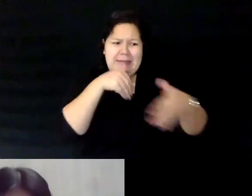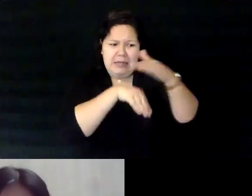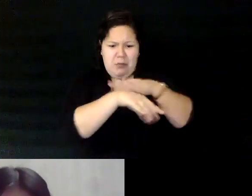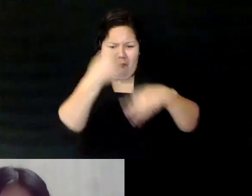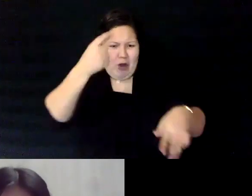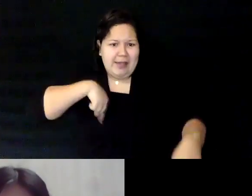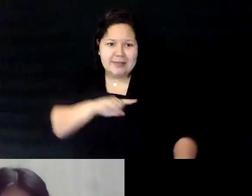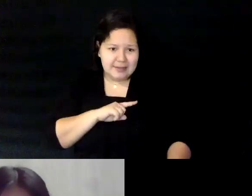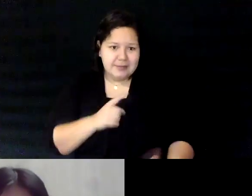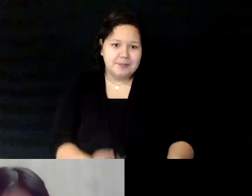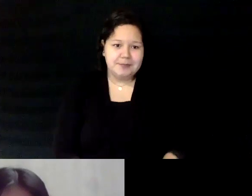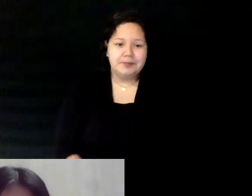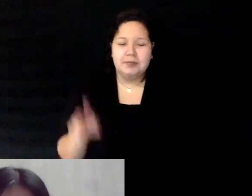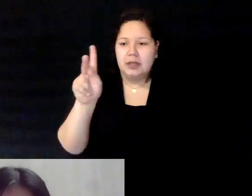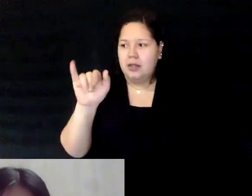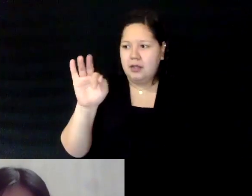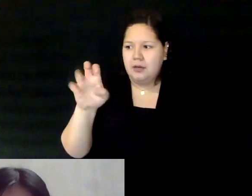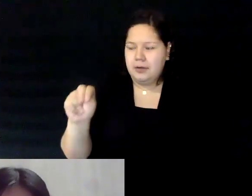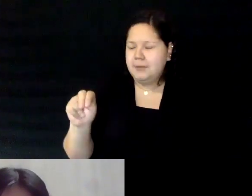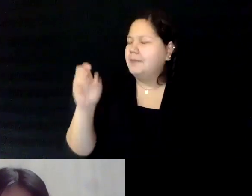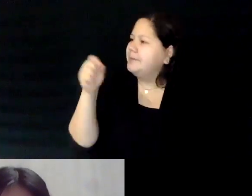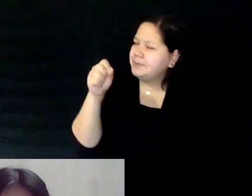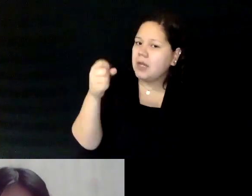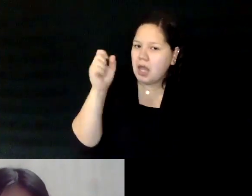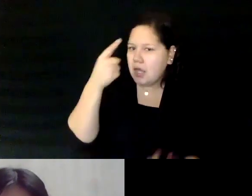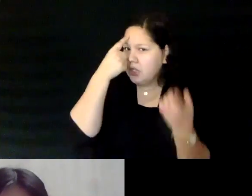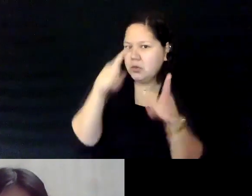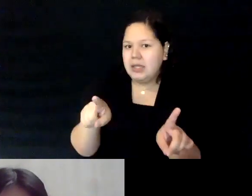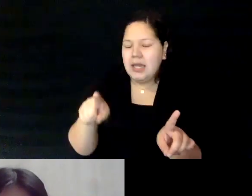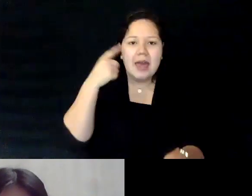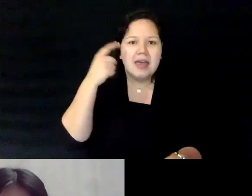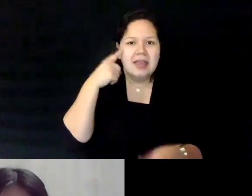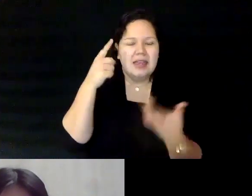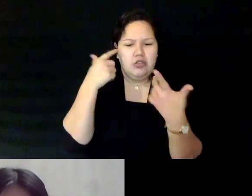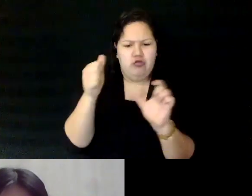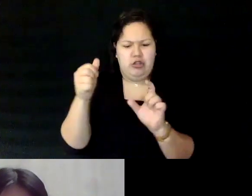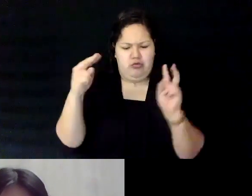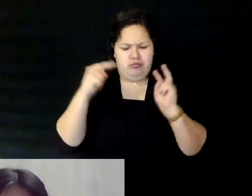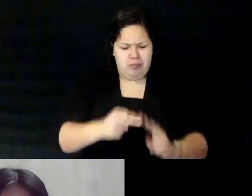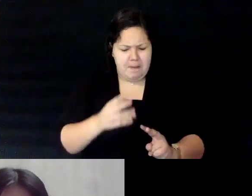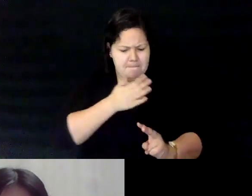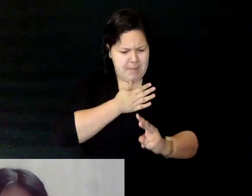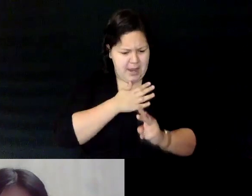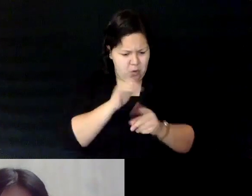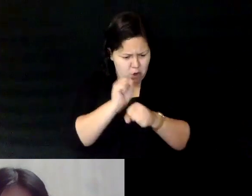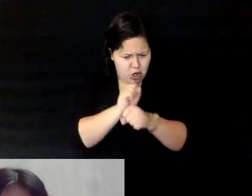Yeah, I think expanding on our practices, Nancy and I have spent some time